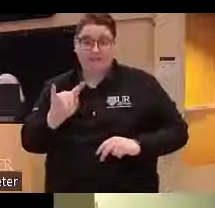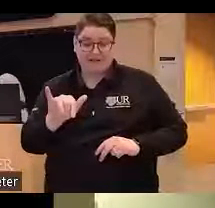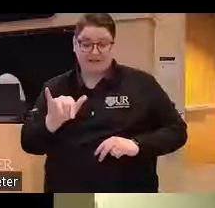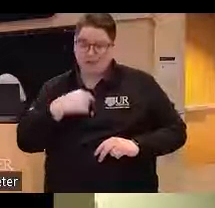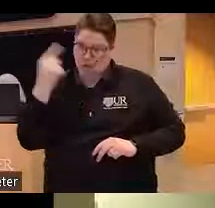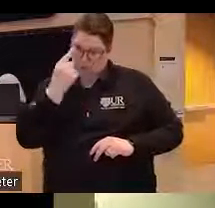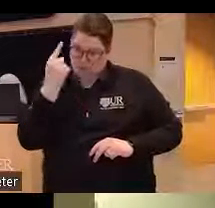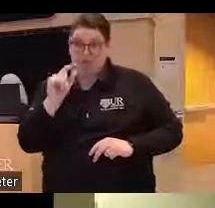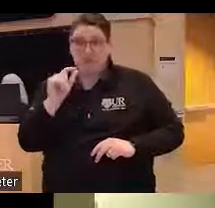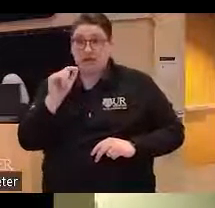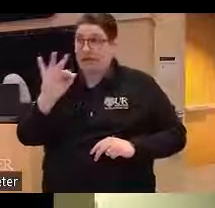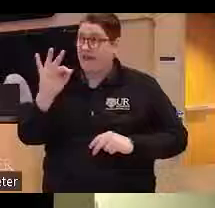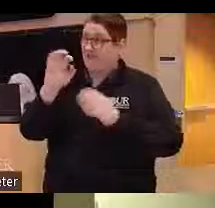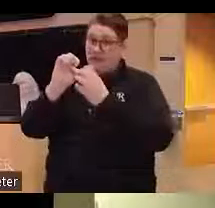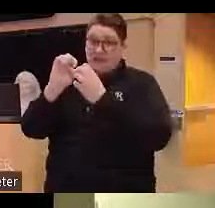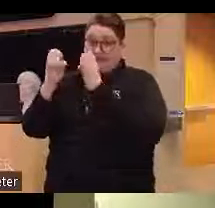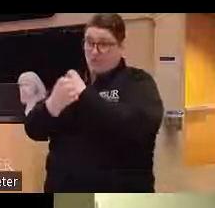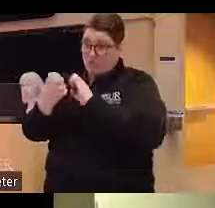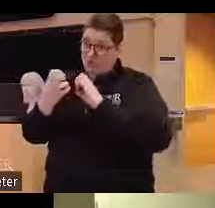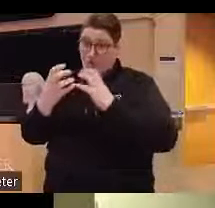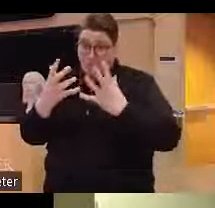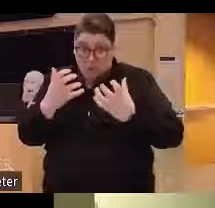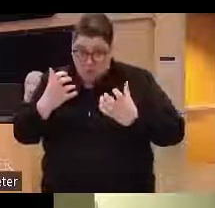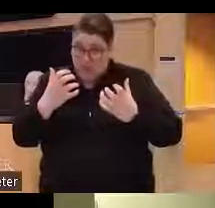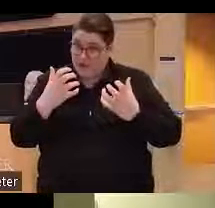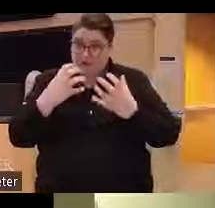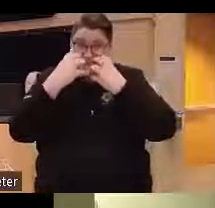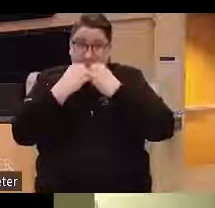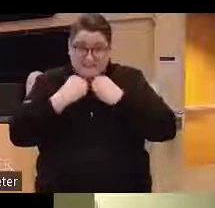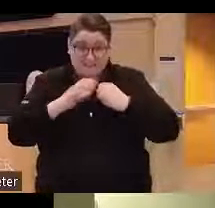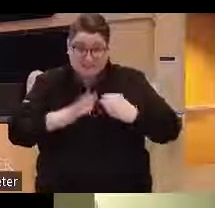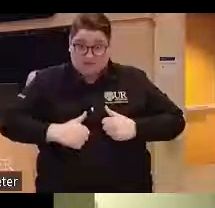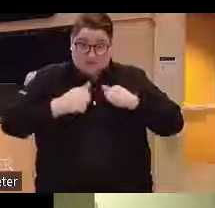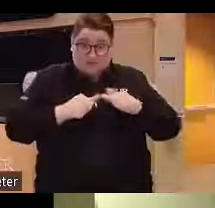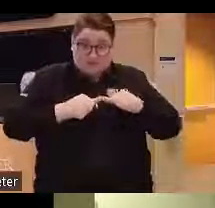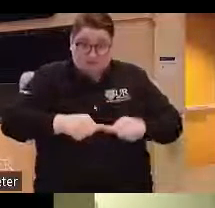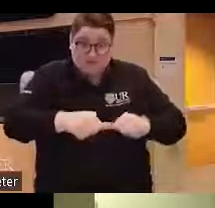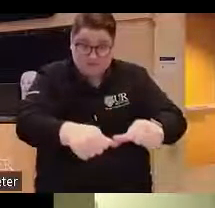lose a lot of people maybe we should hold on to the wounds um I don't mean to anthropomorphize it